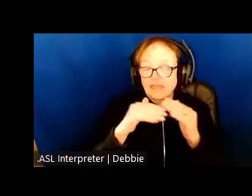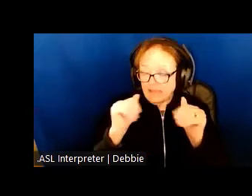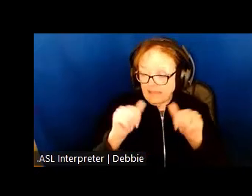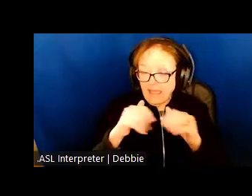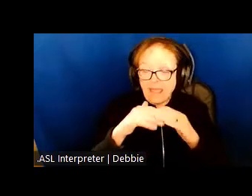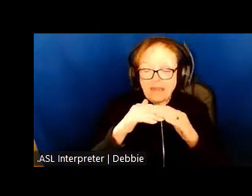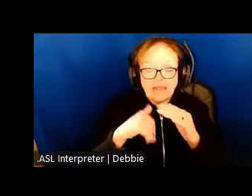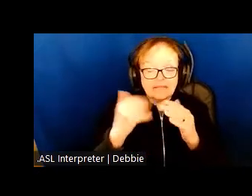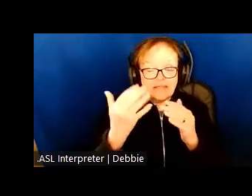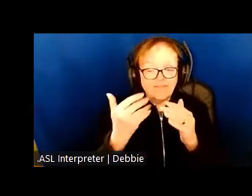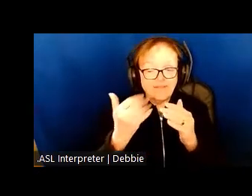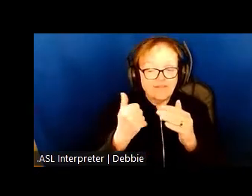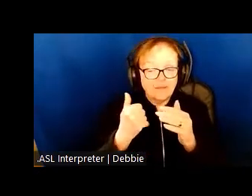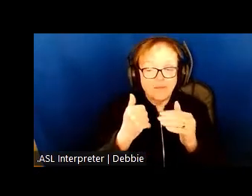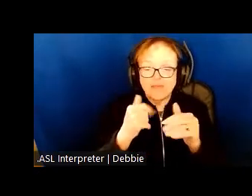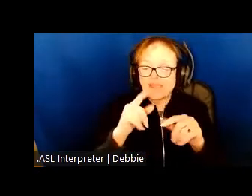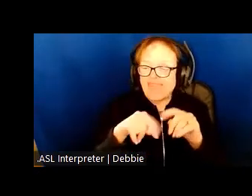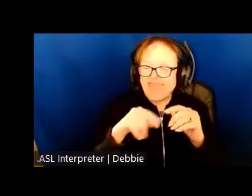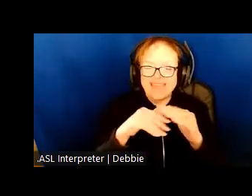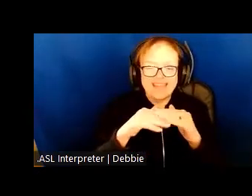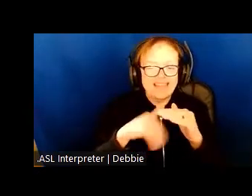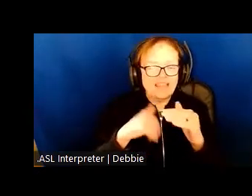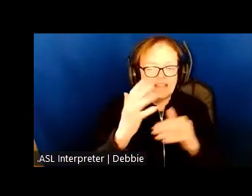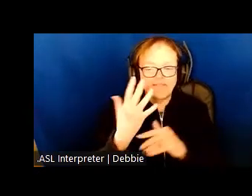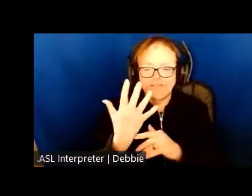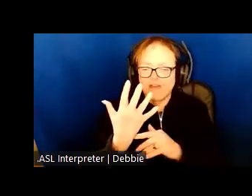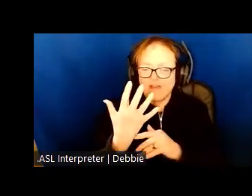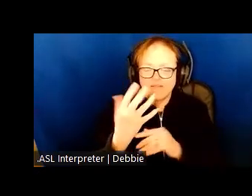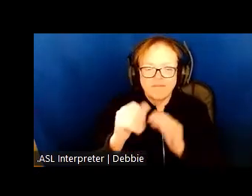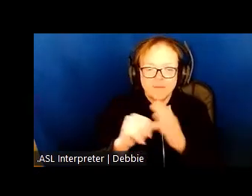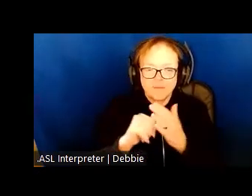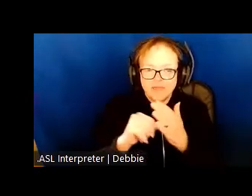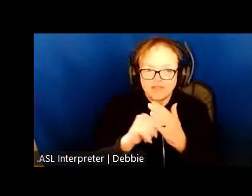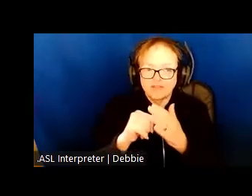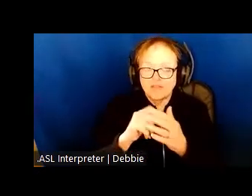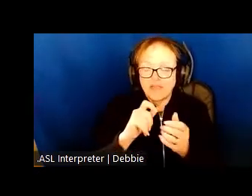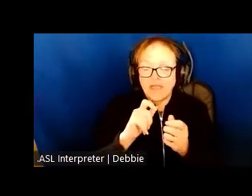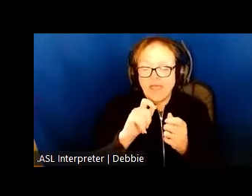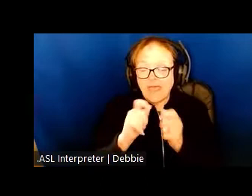shorter than 5 pages. Adaptations or translations of other works